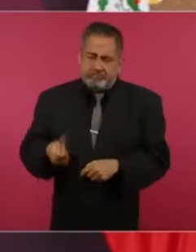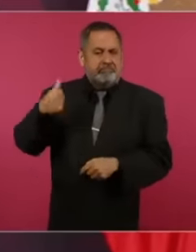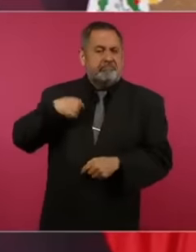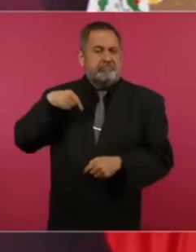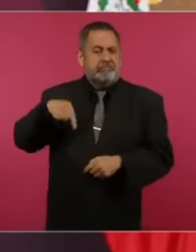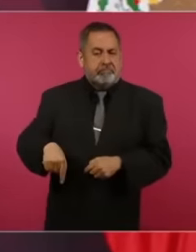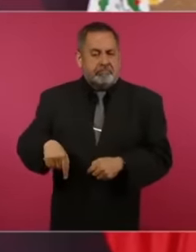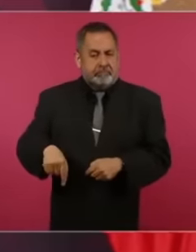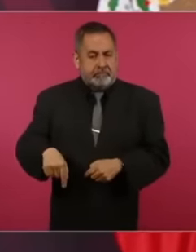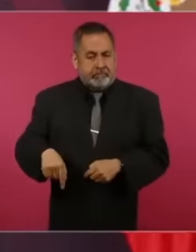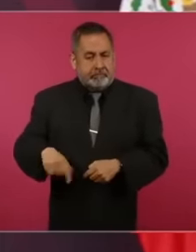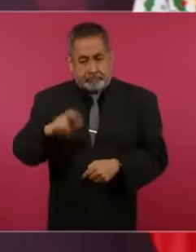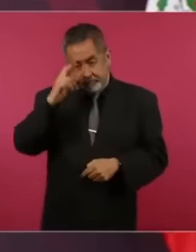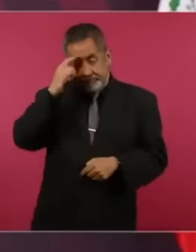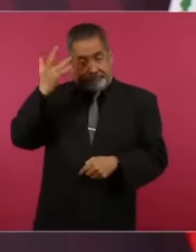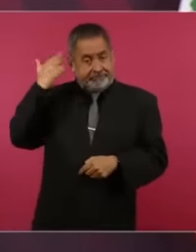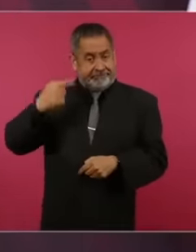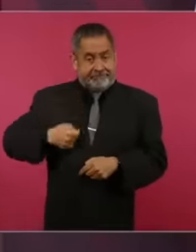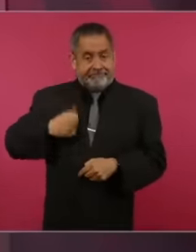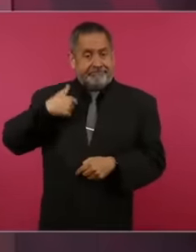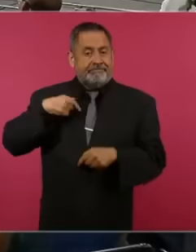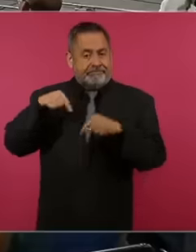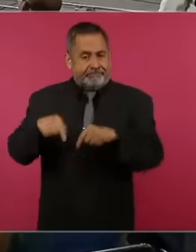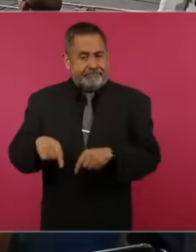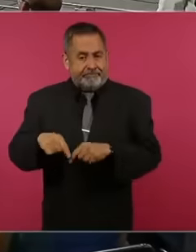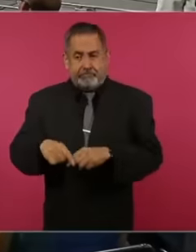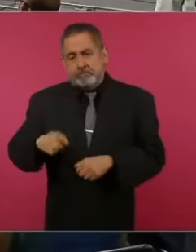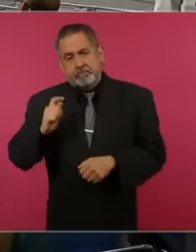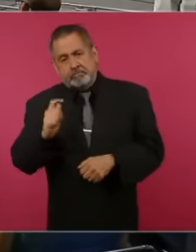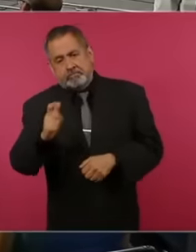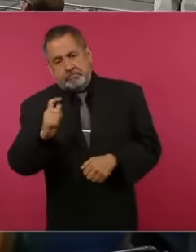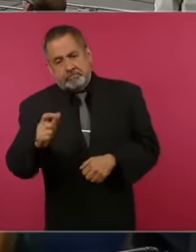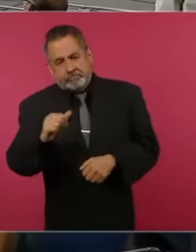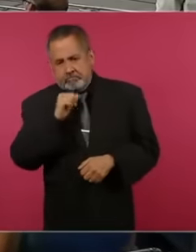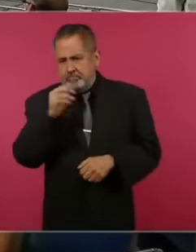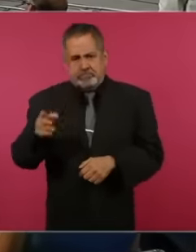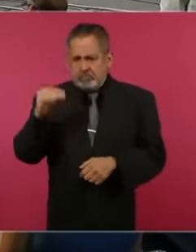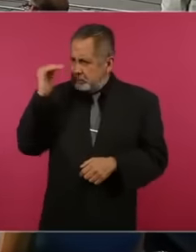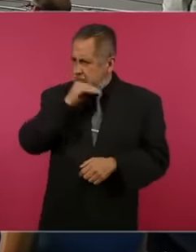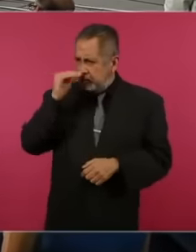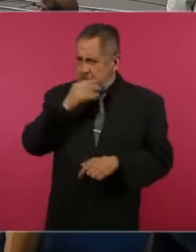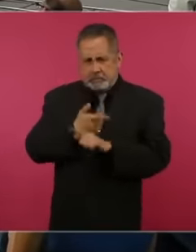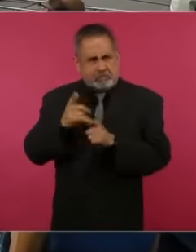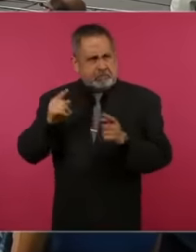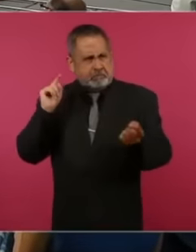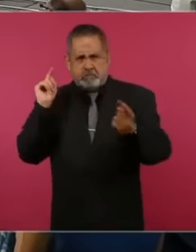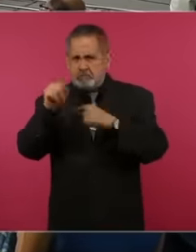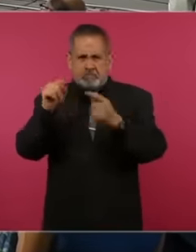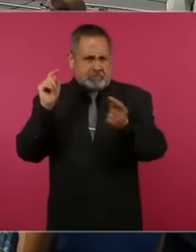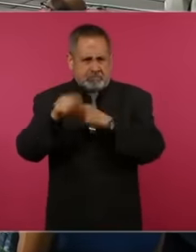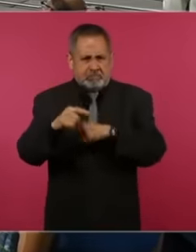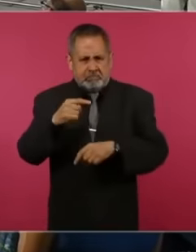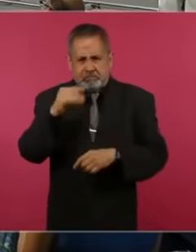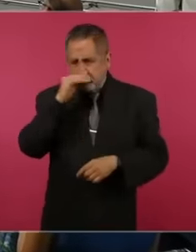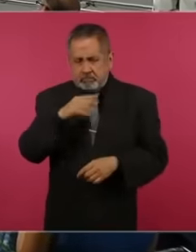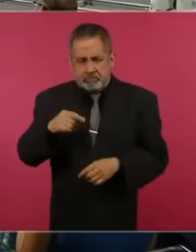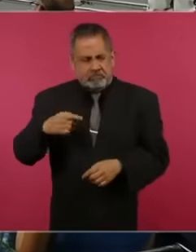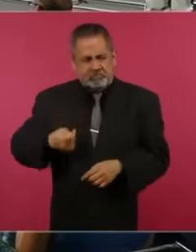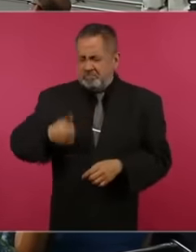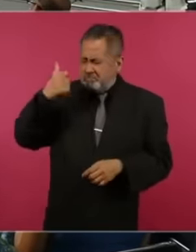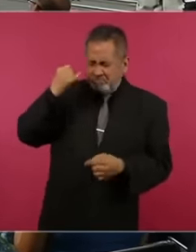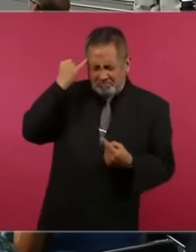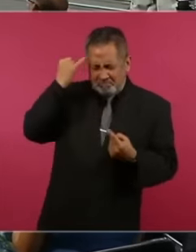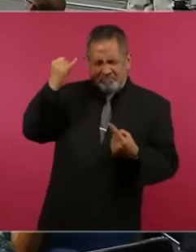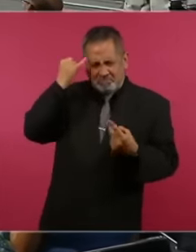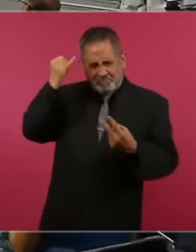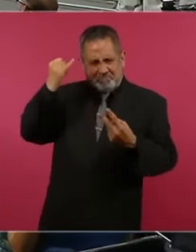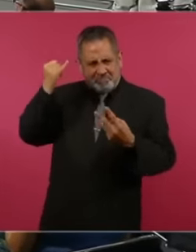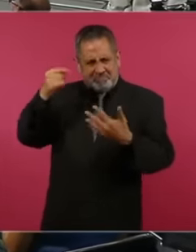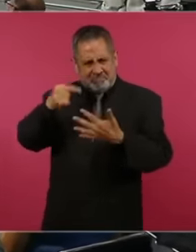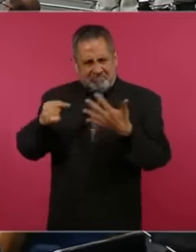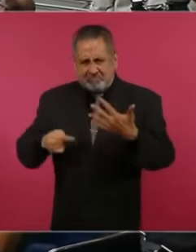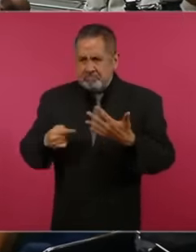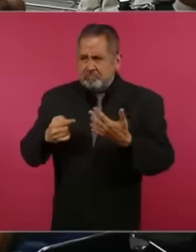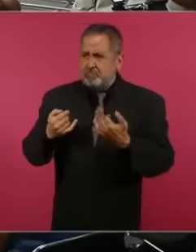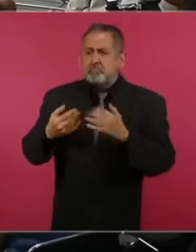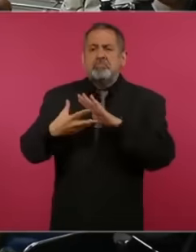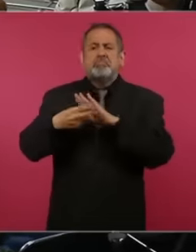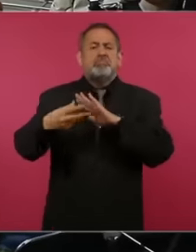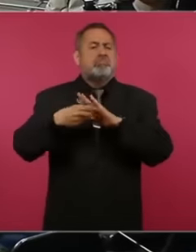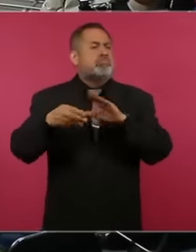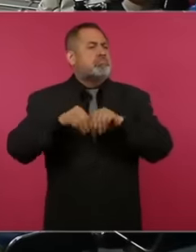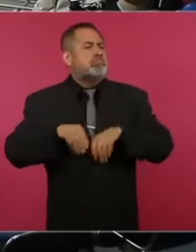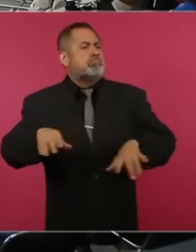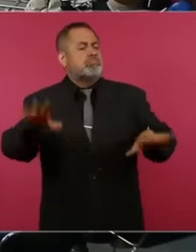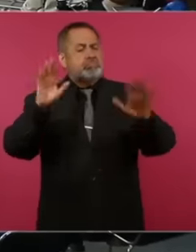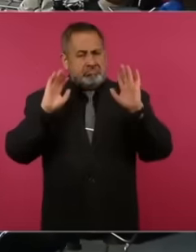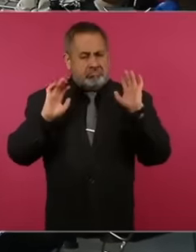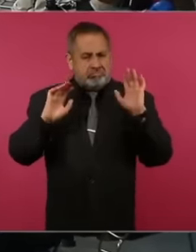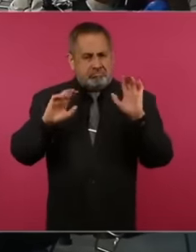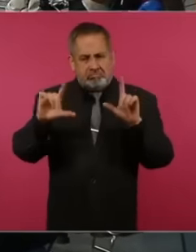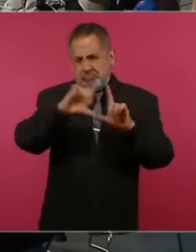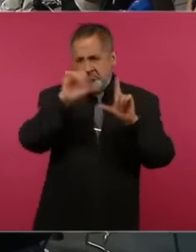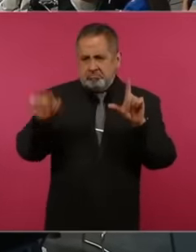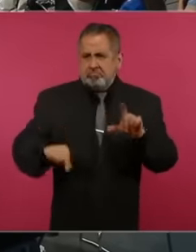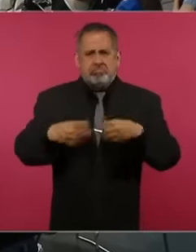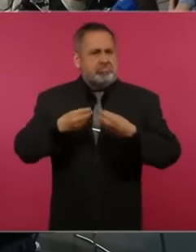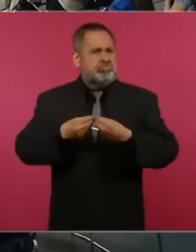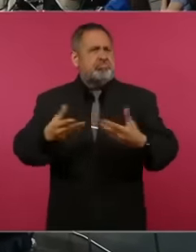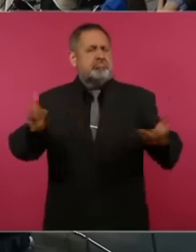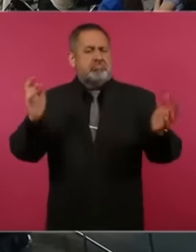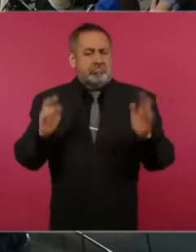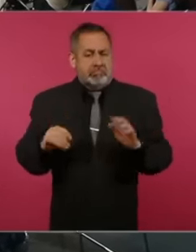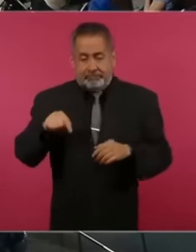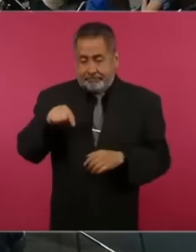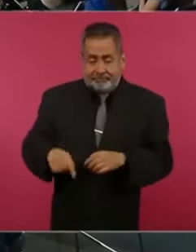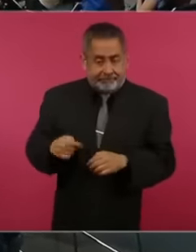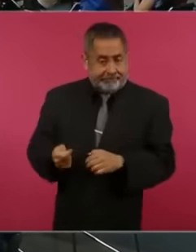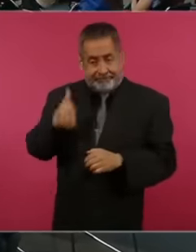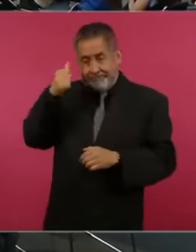we created it, it was not paid for and many things that we created, especially the